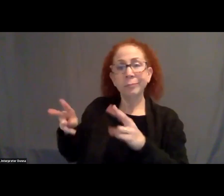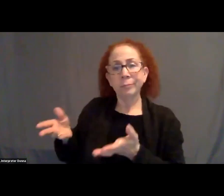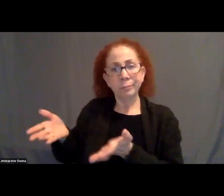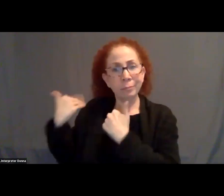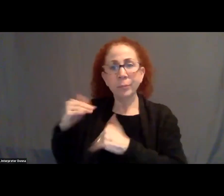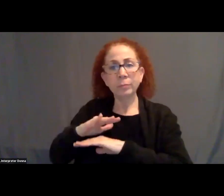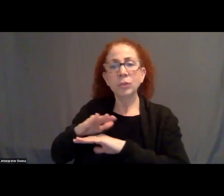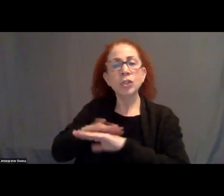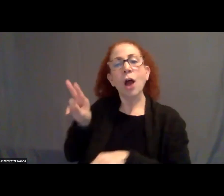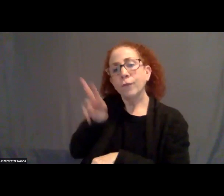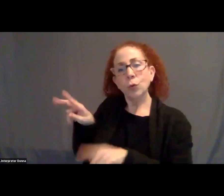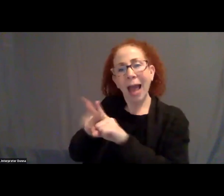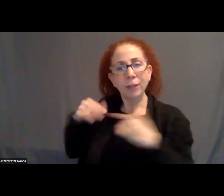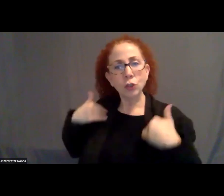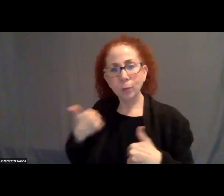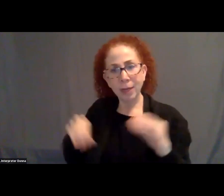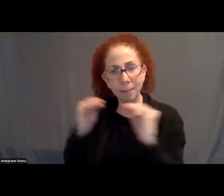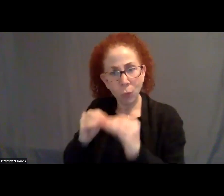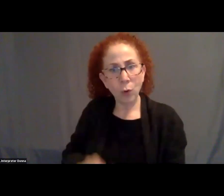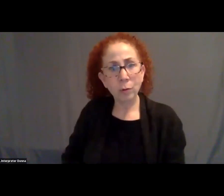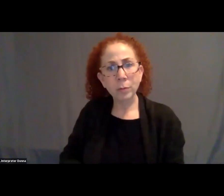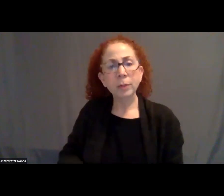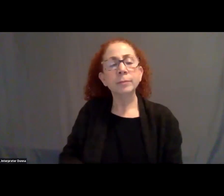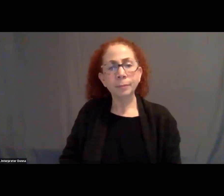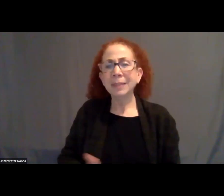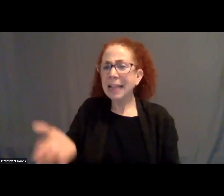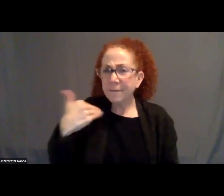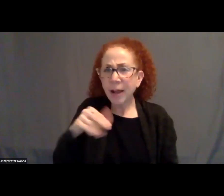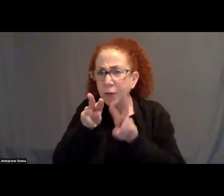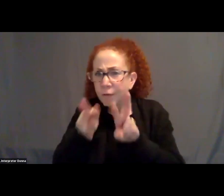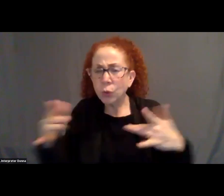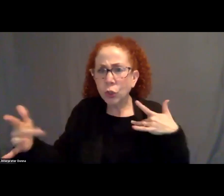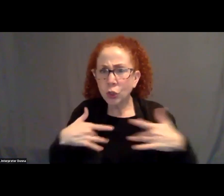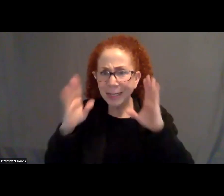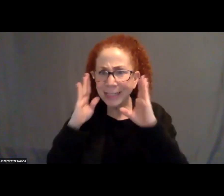The image invites the viewer's attention and concern because the subjects are looking directly, yet